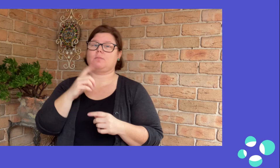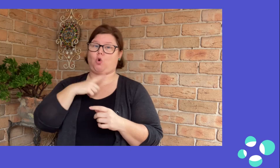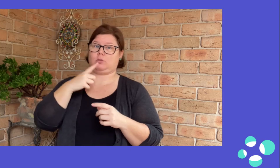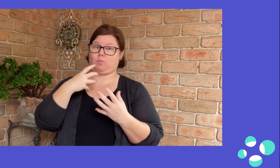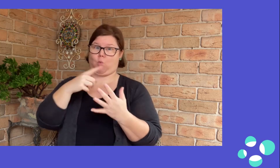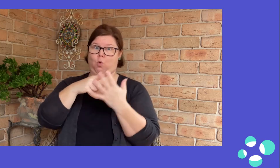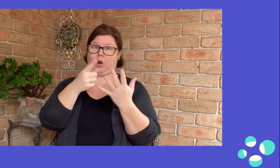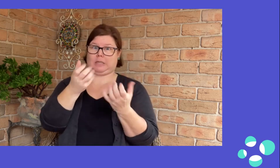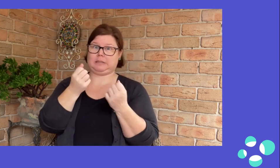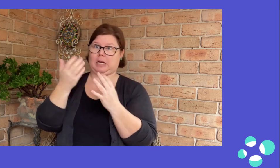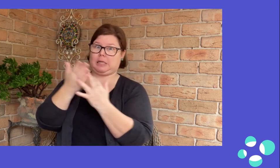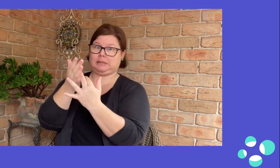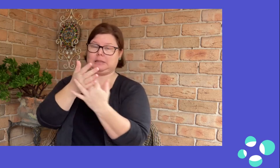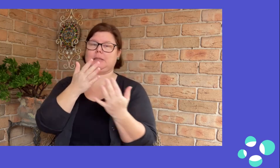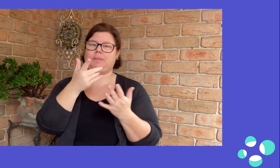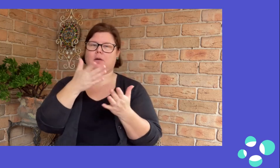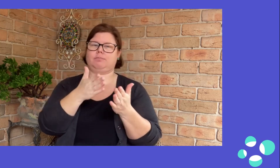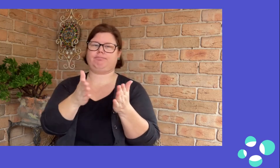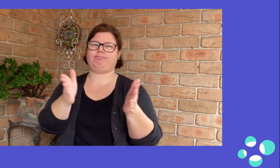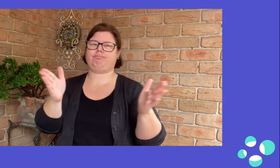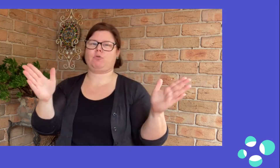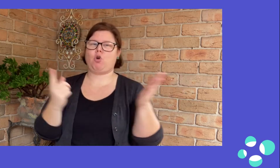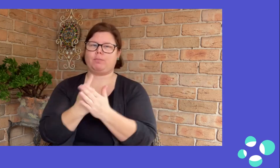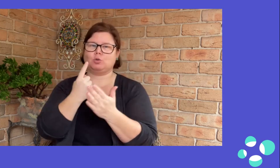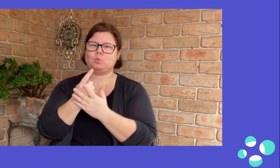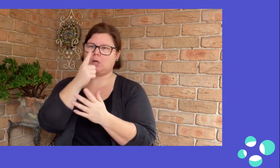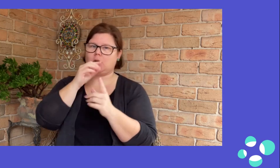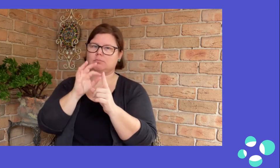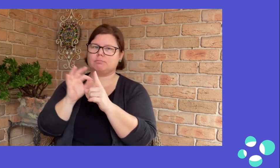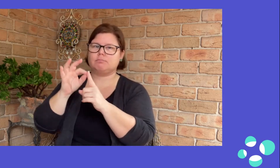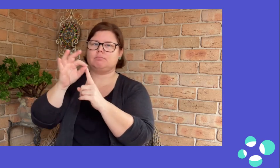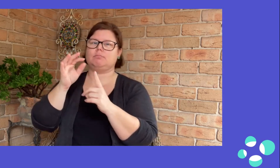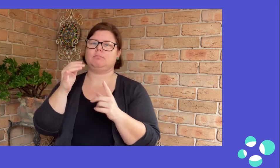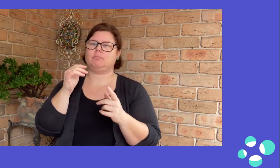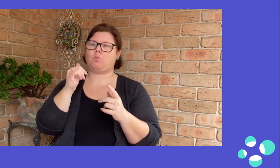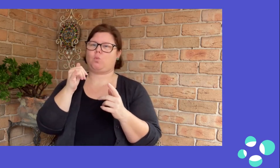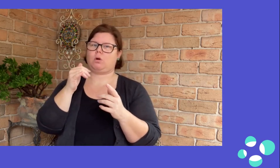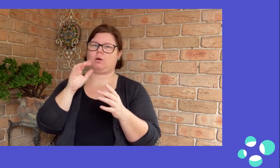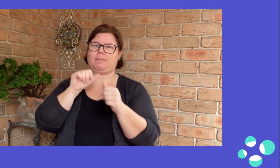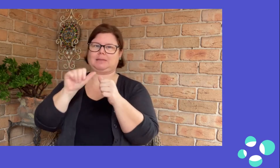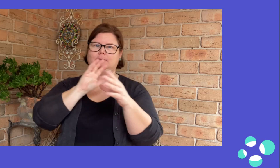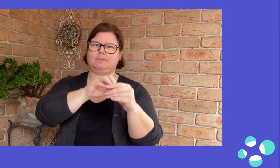The more skills and access you get, the more opportunities that open up for you